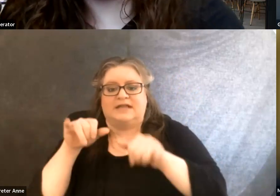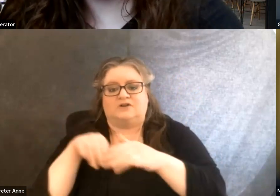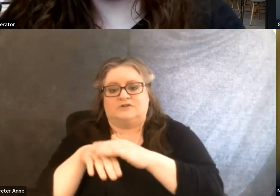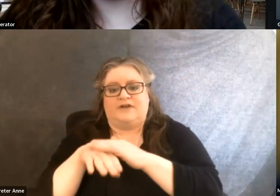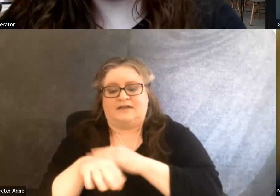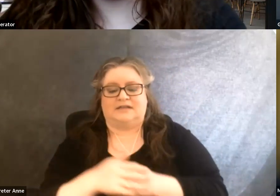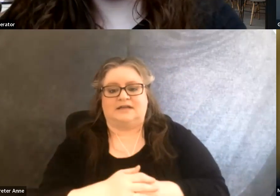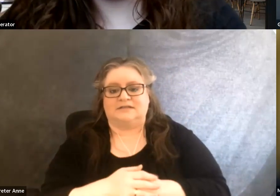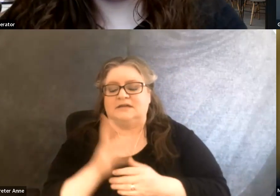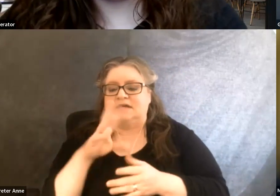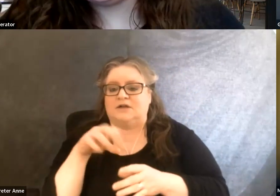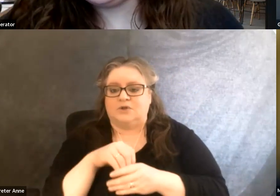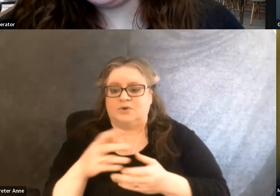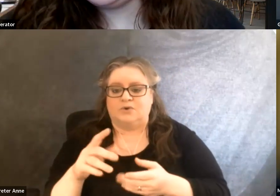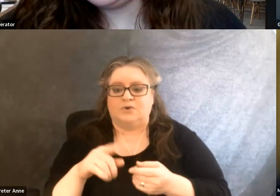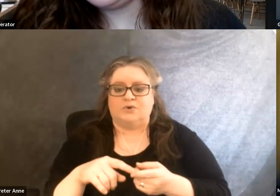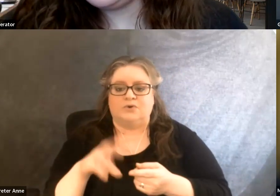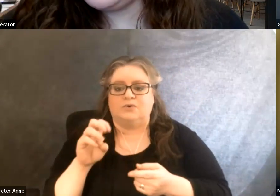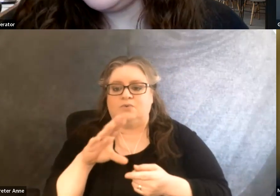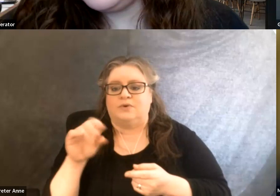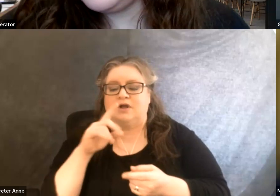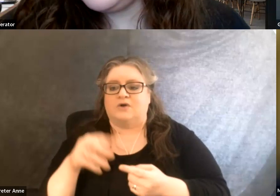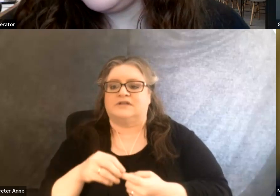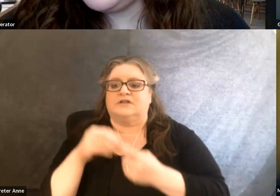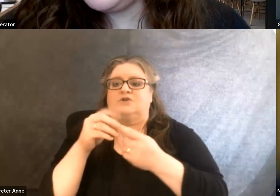which include WeCo's exclusive standards,